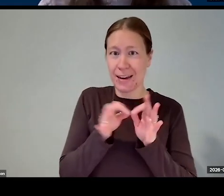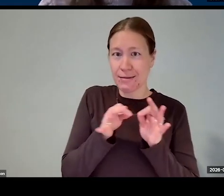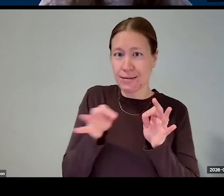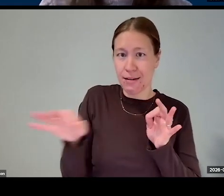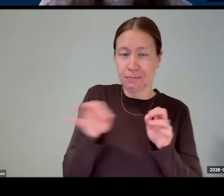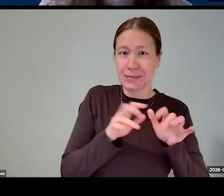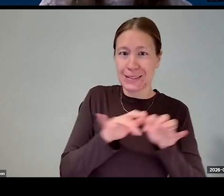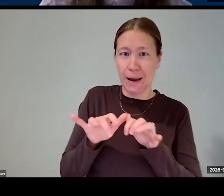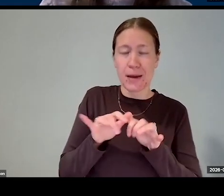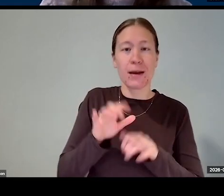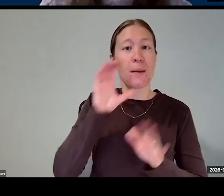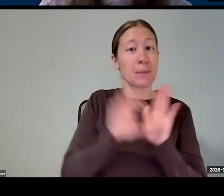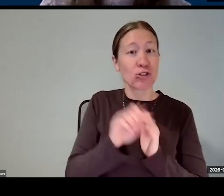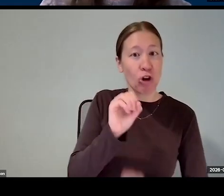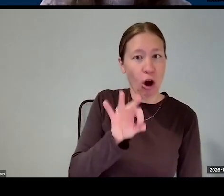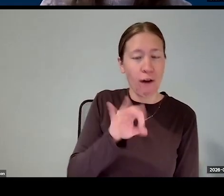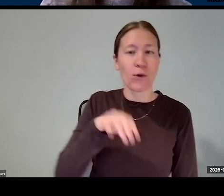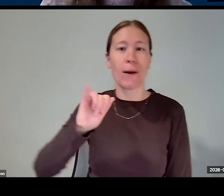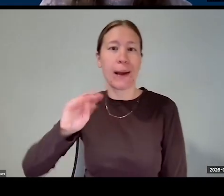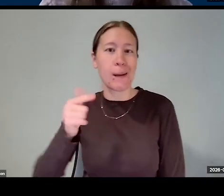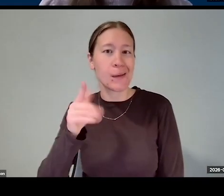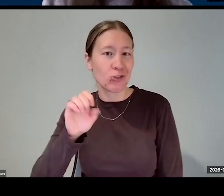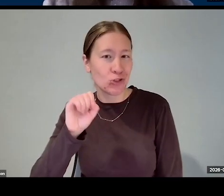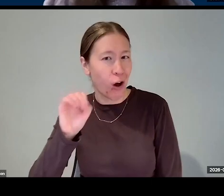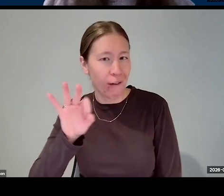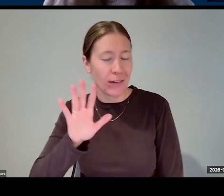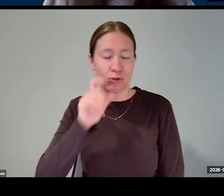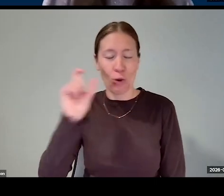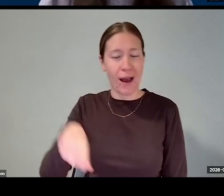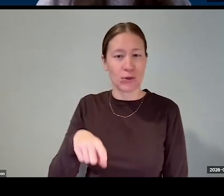because assistive tech will tell the user this is an image,